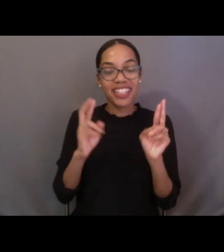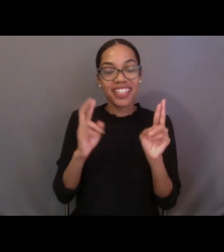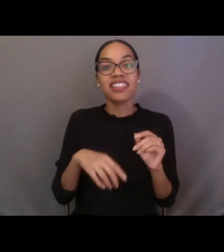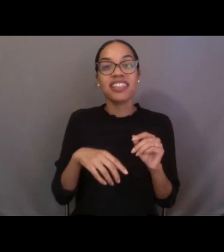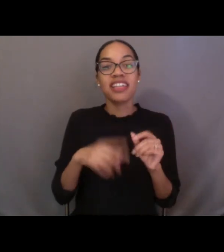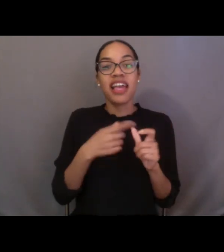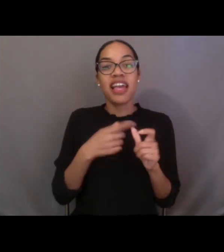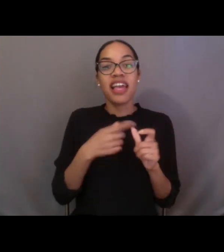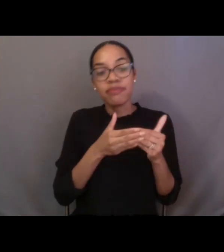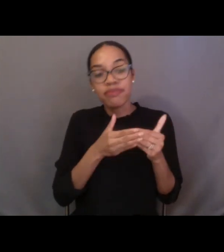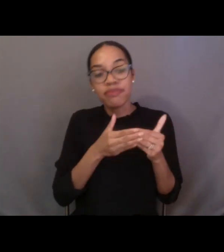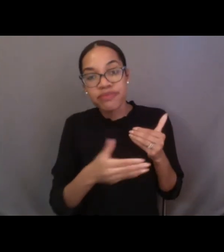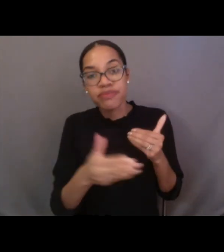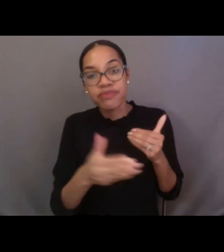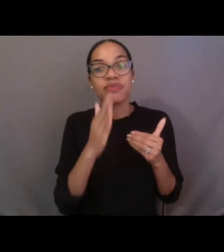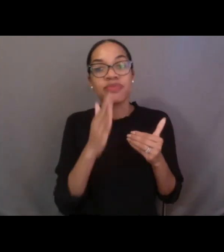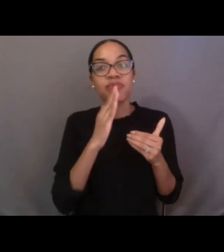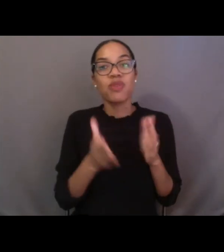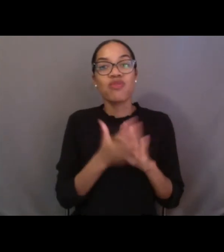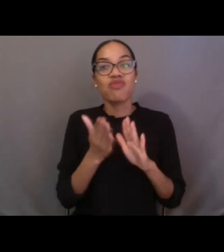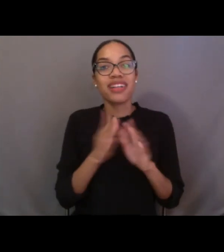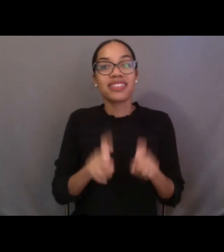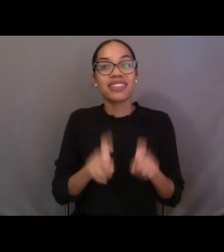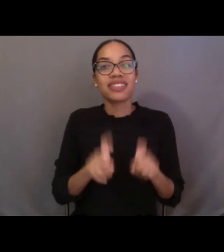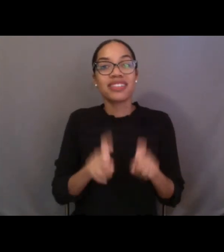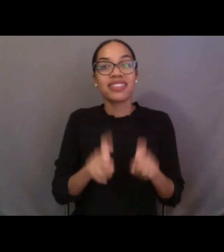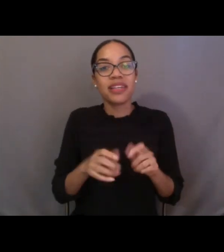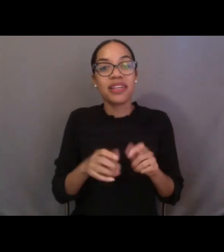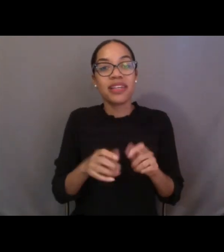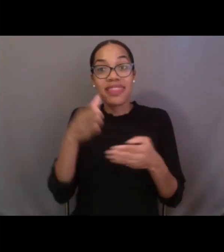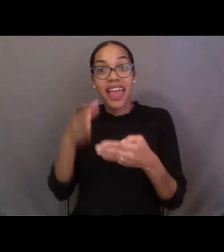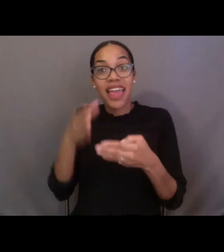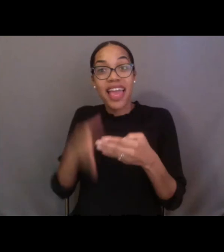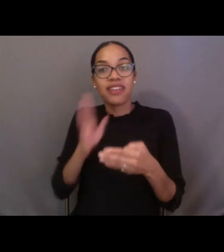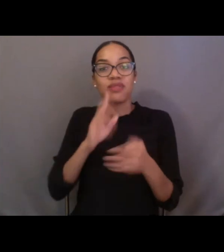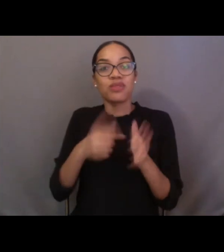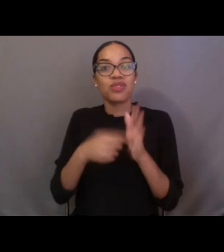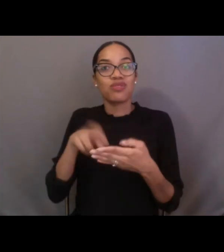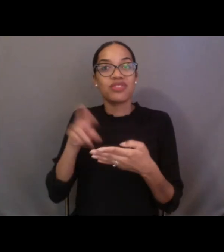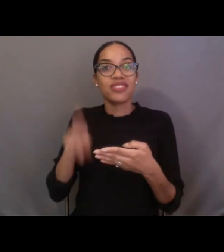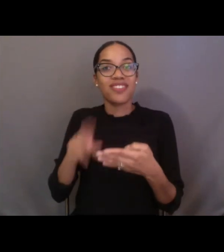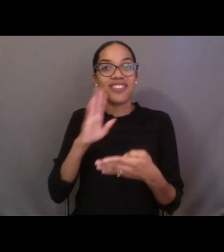and I'm going to show you results at the end. What we have here are two tanks of seawater,